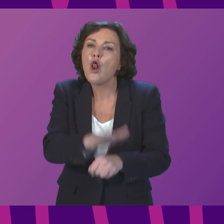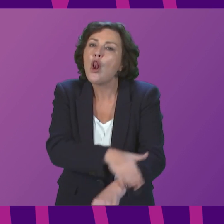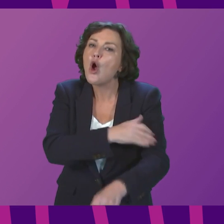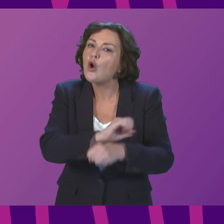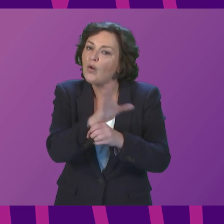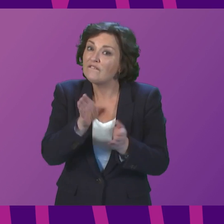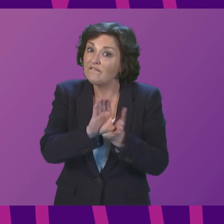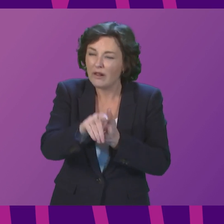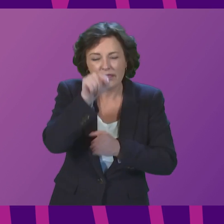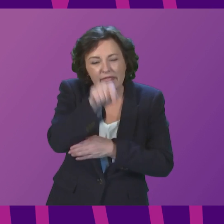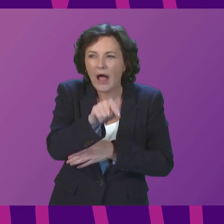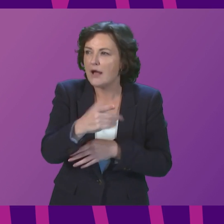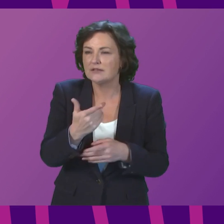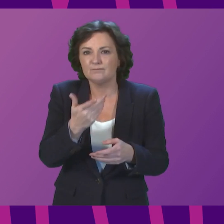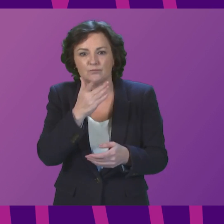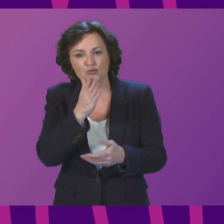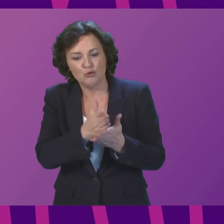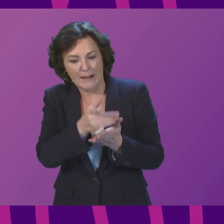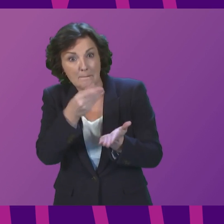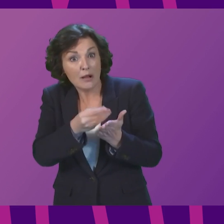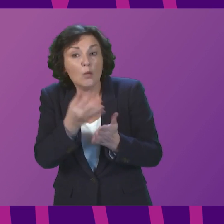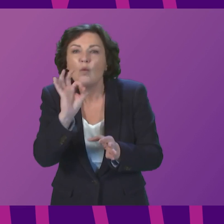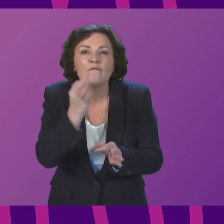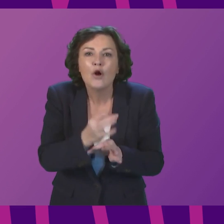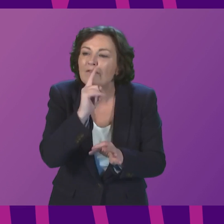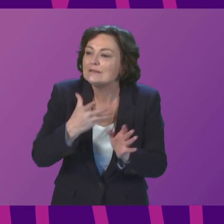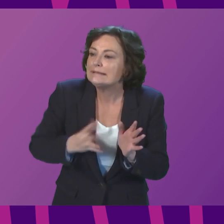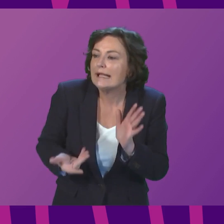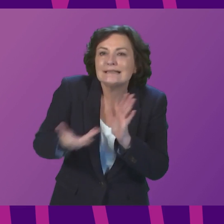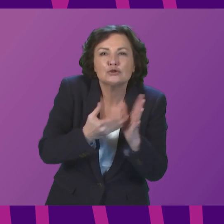at areas where additional resource is needed and where it can have the biggest impact for